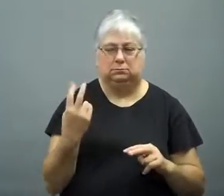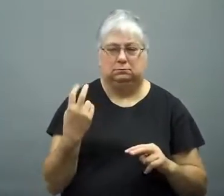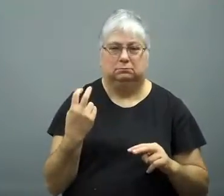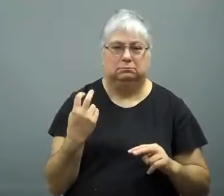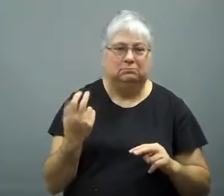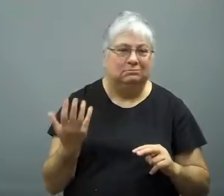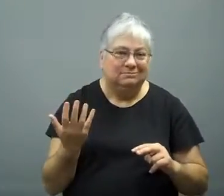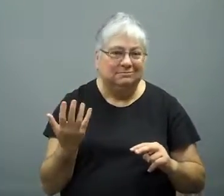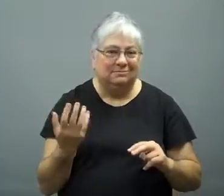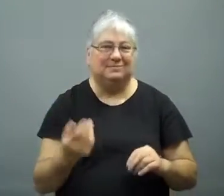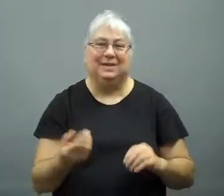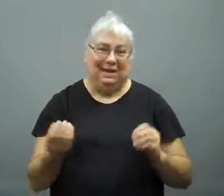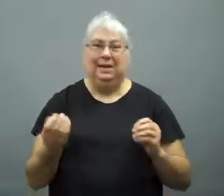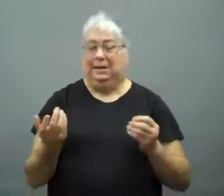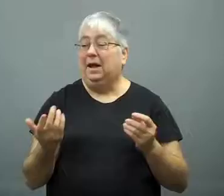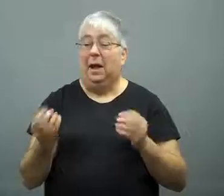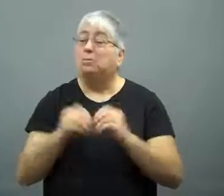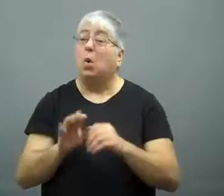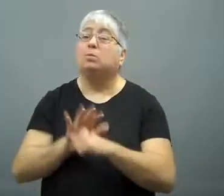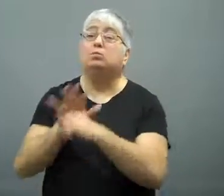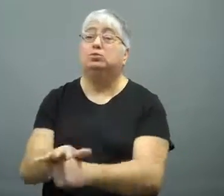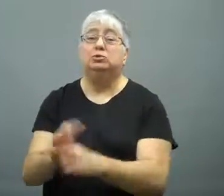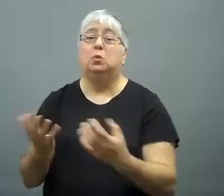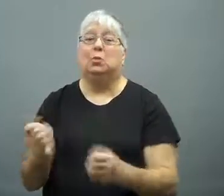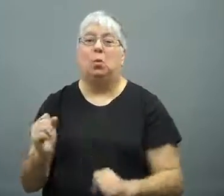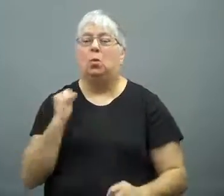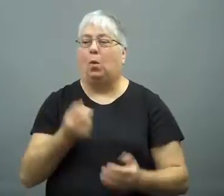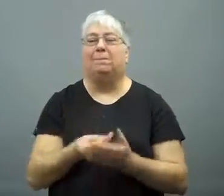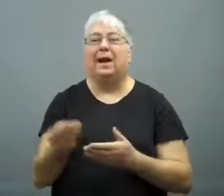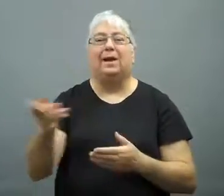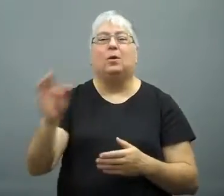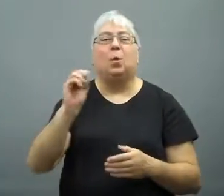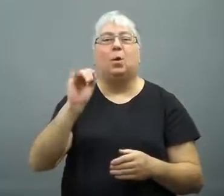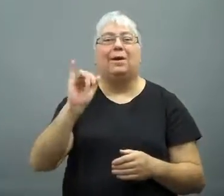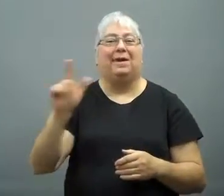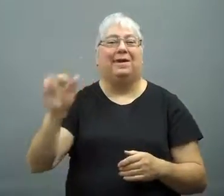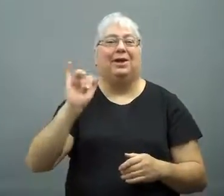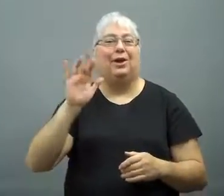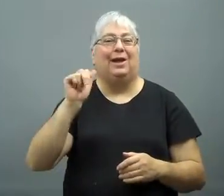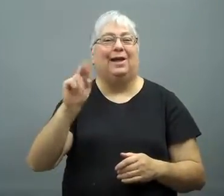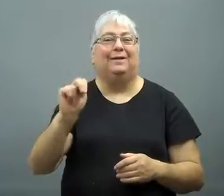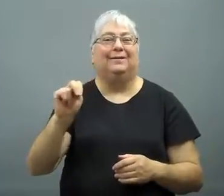Other countries aren't so sure.